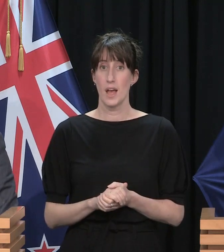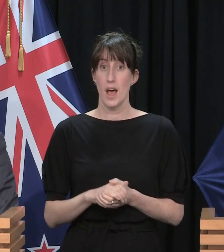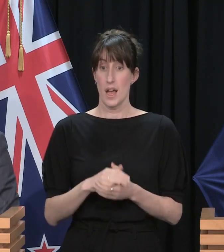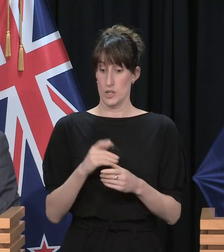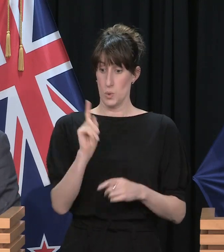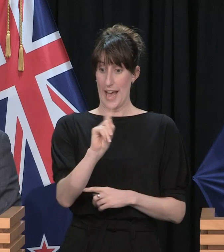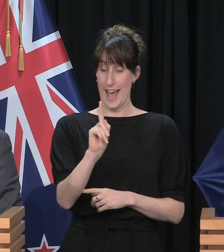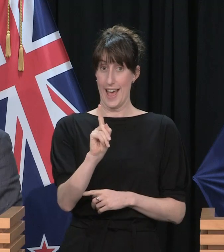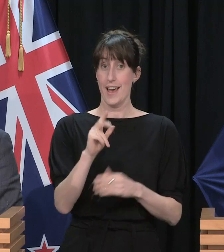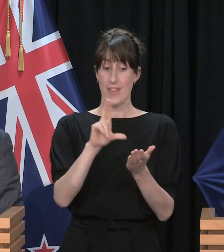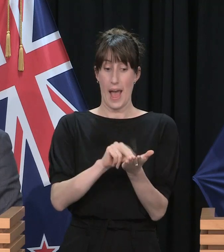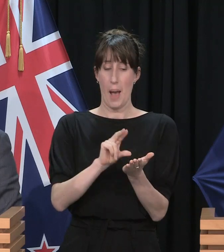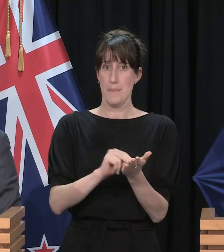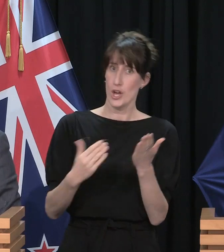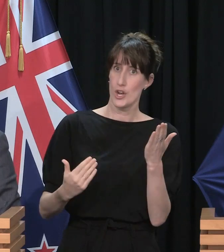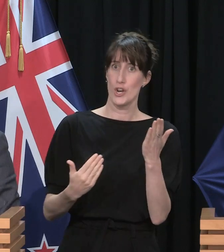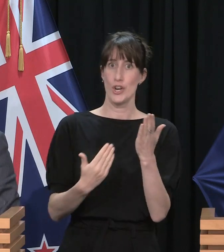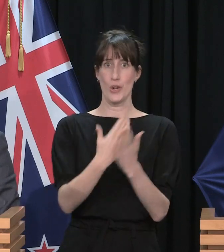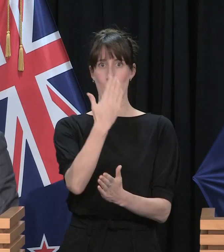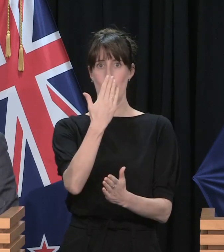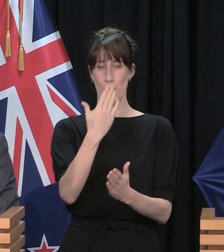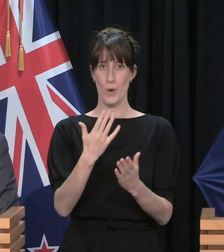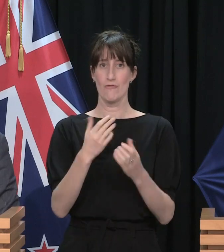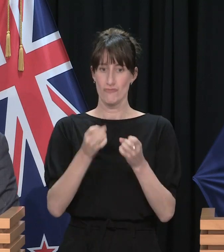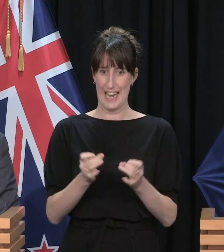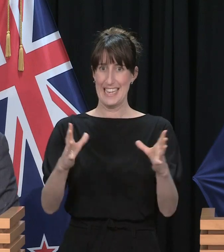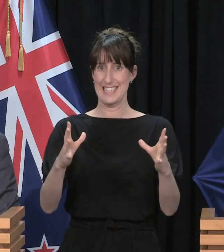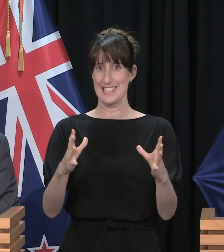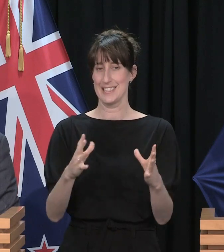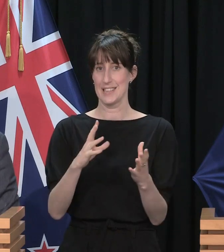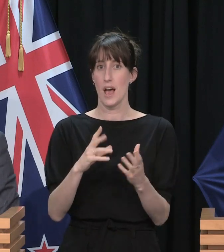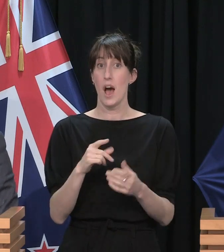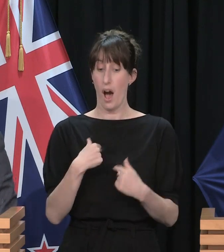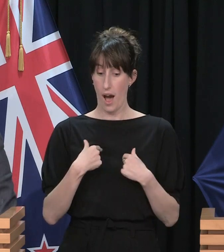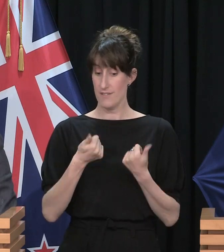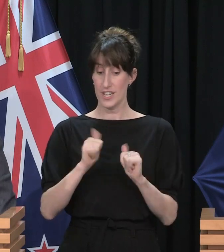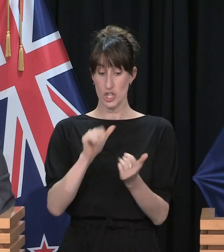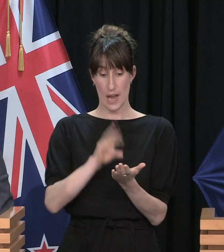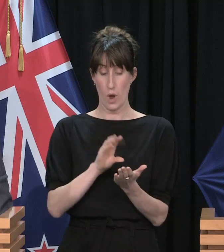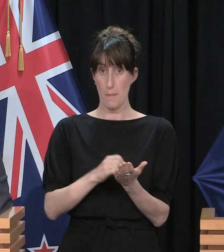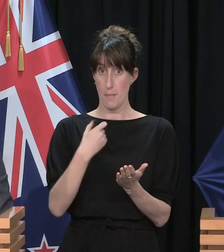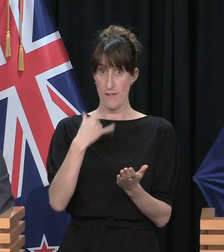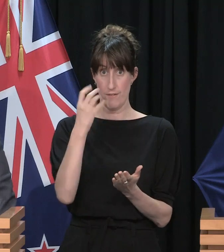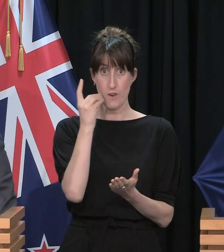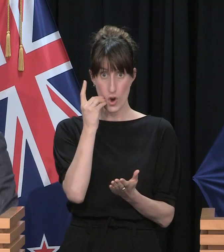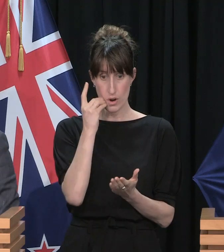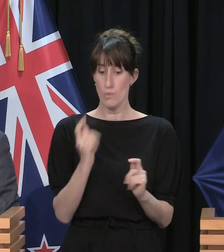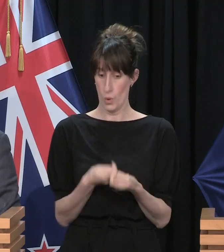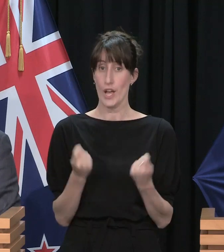1,604,609. Today, the latest update has been released. I have downloaded it onto my